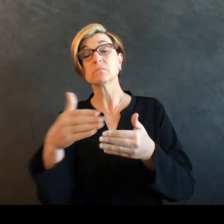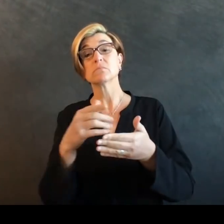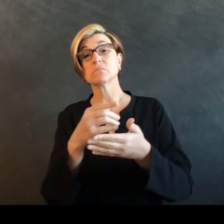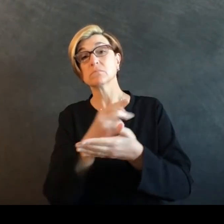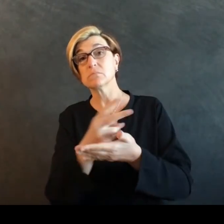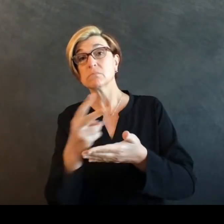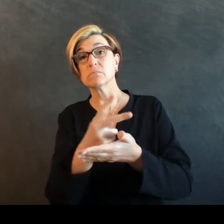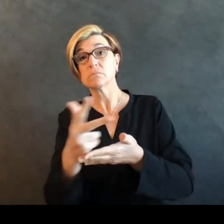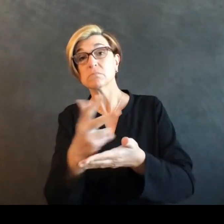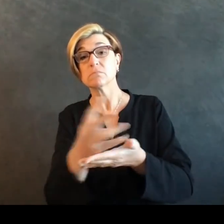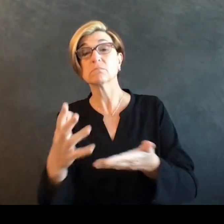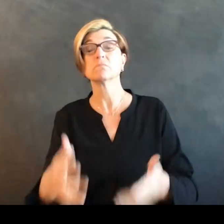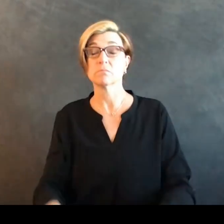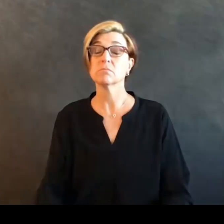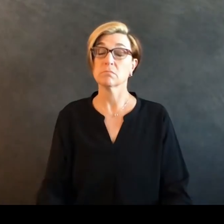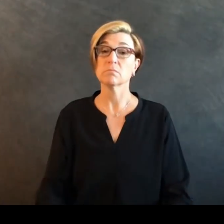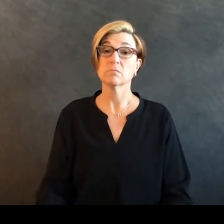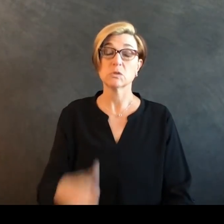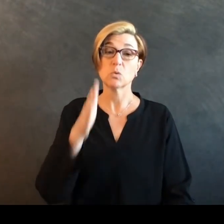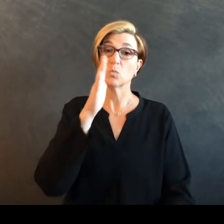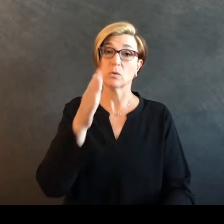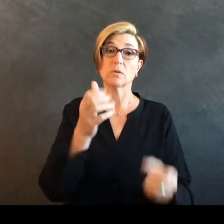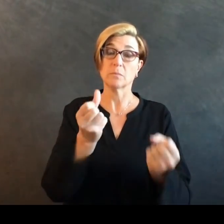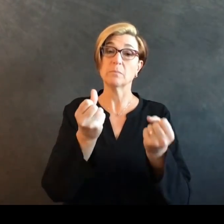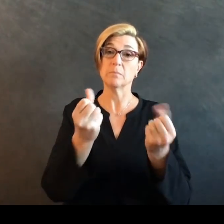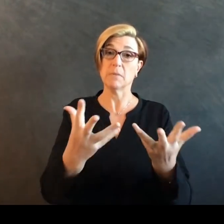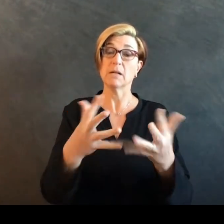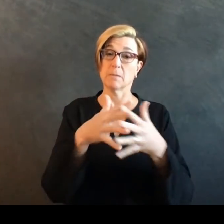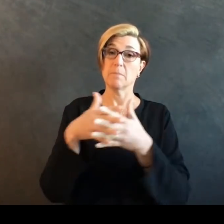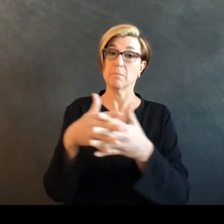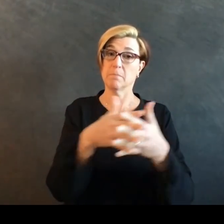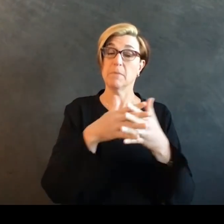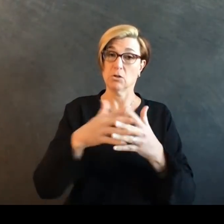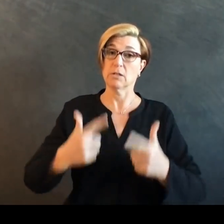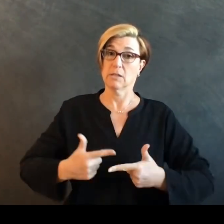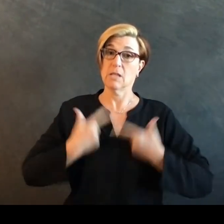a lot of American lives and we're in control of our own fate very much so